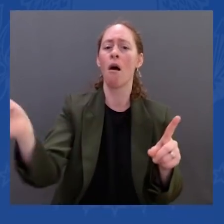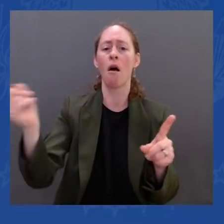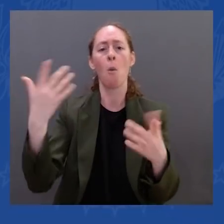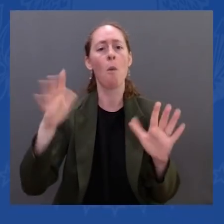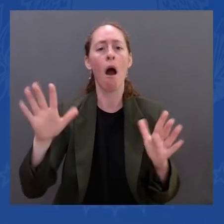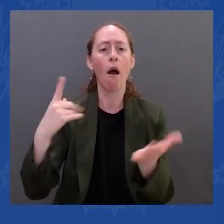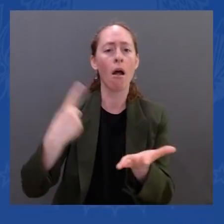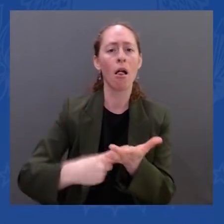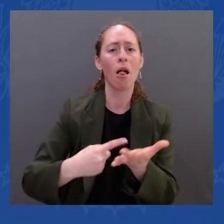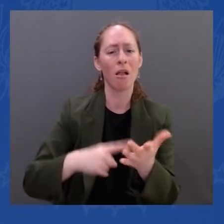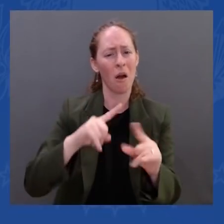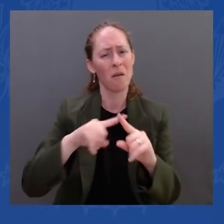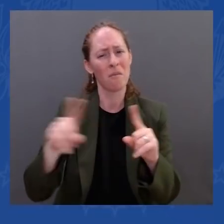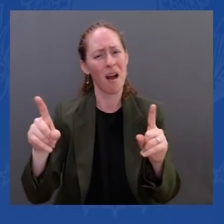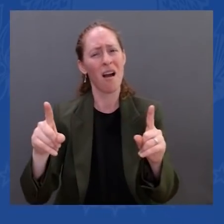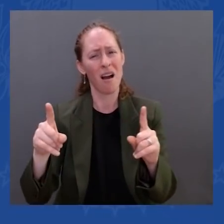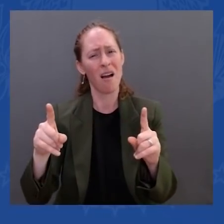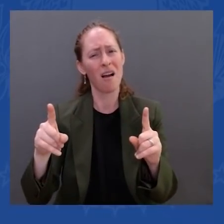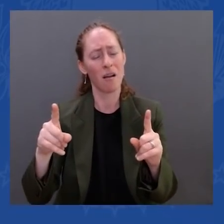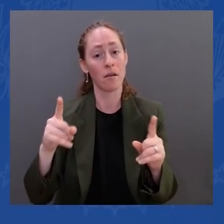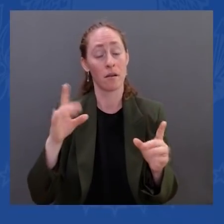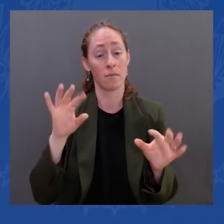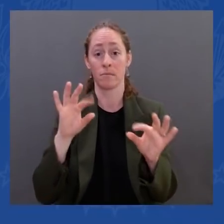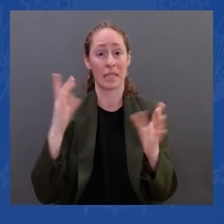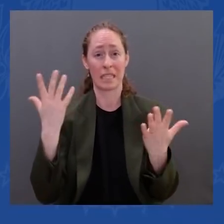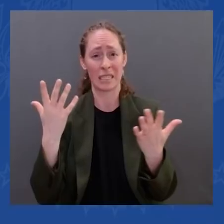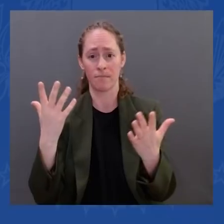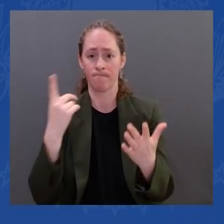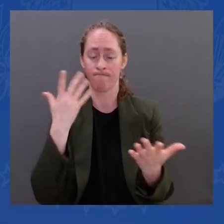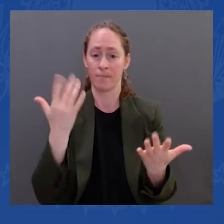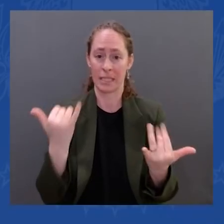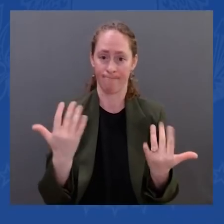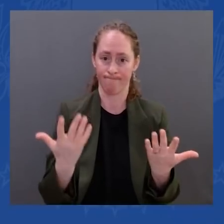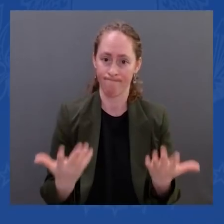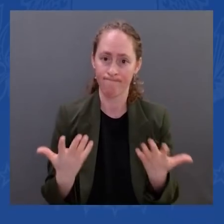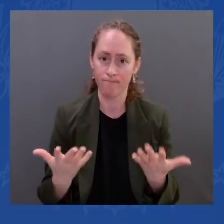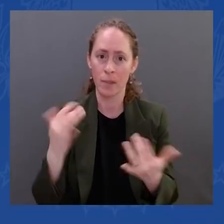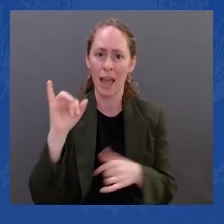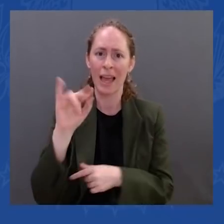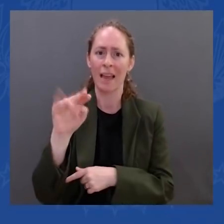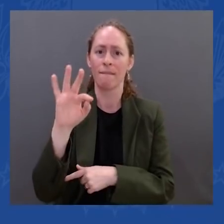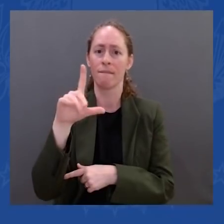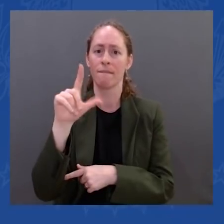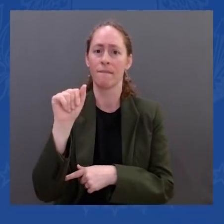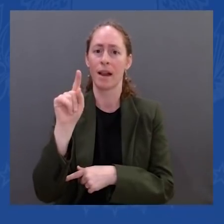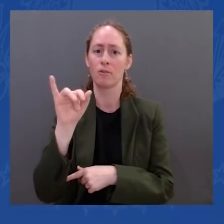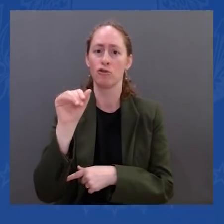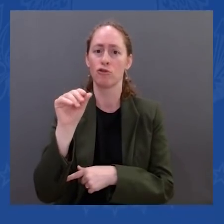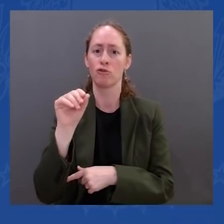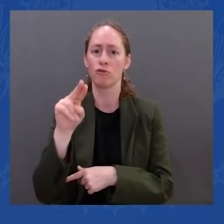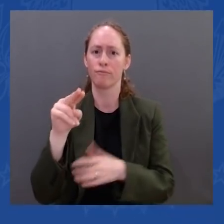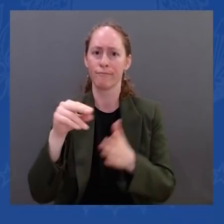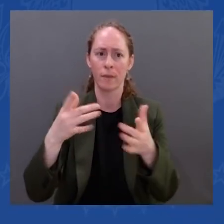in terms of people's daily cost. If you're able to have childcare at 17 percent of --